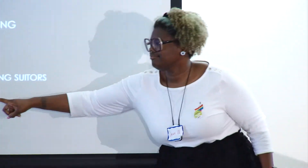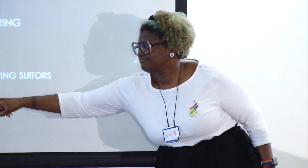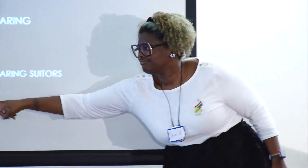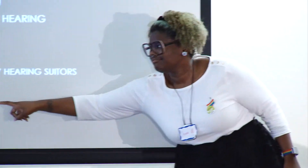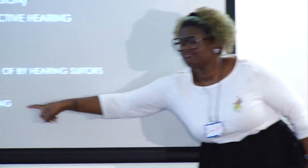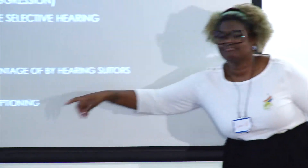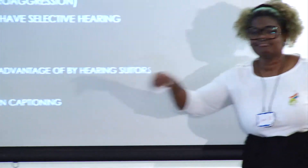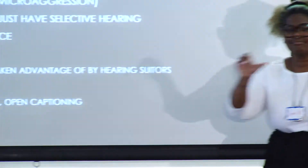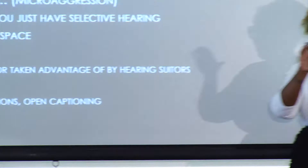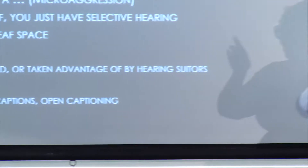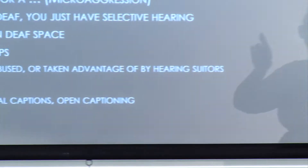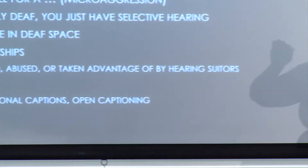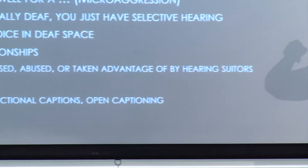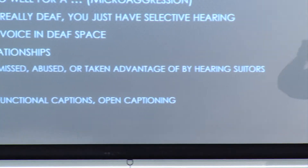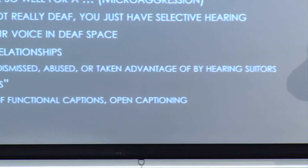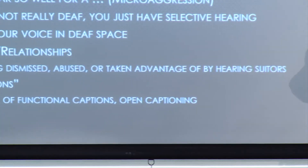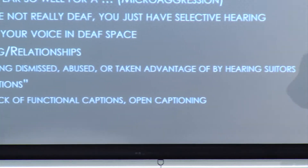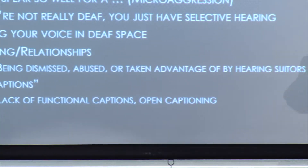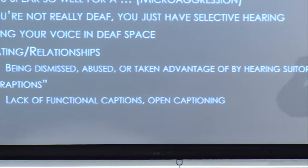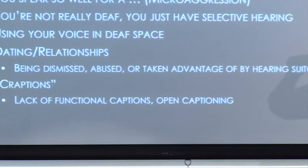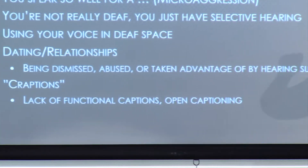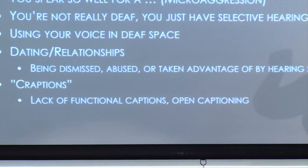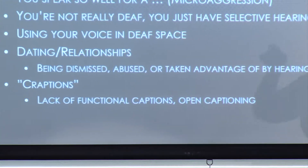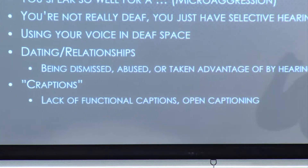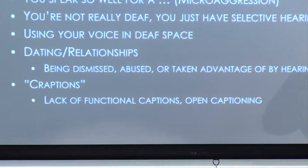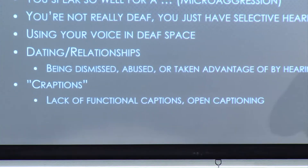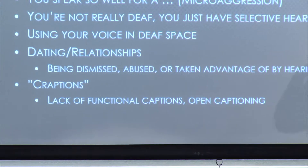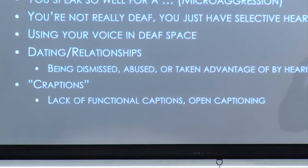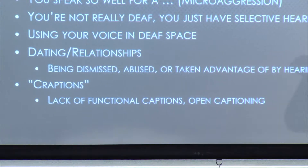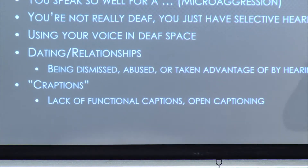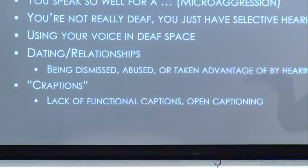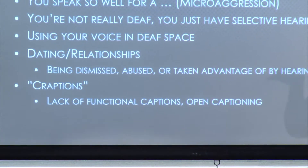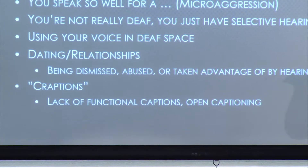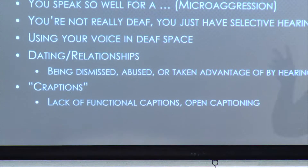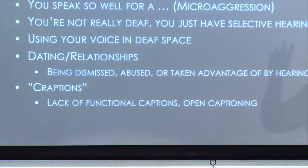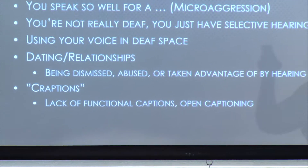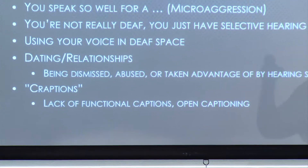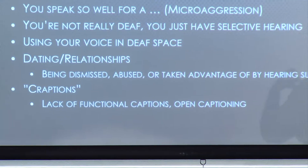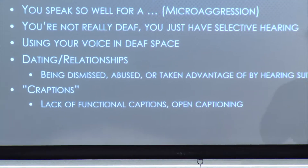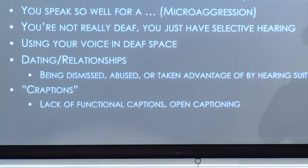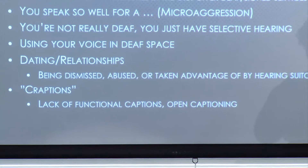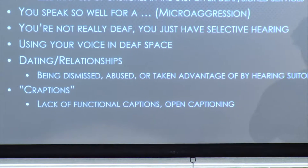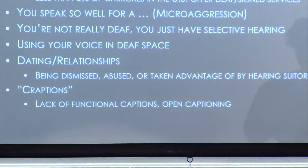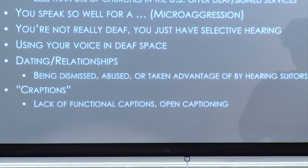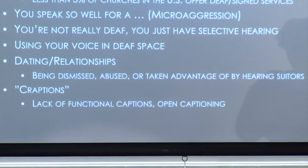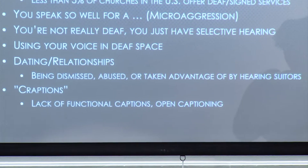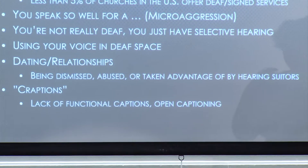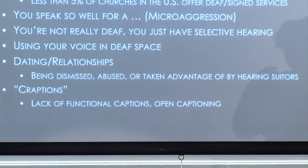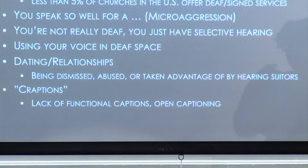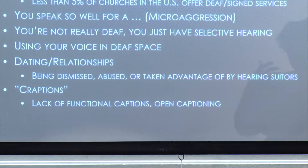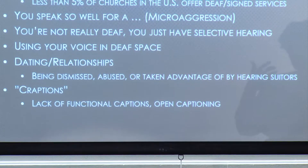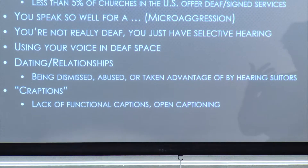to take advantage of their hearing status. And then, of course, there's an issue with captions, which